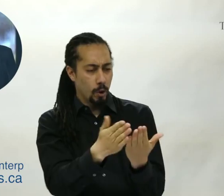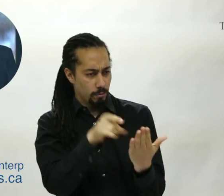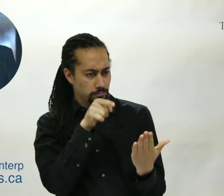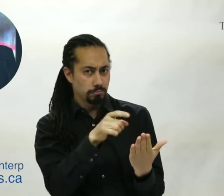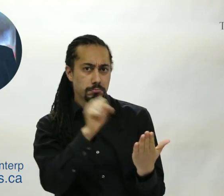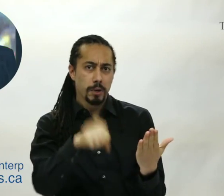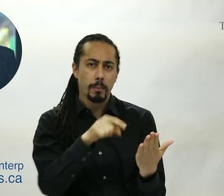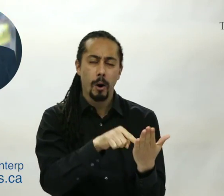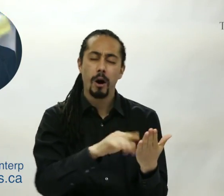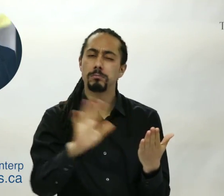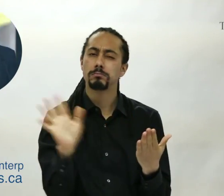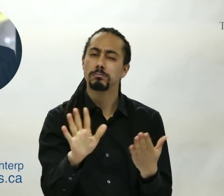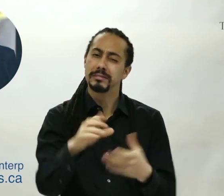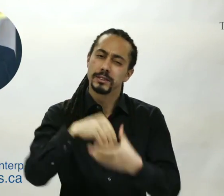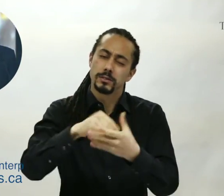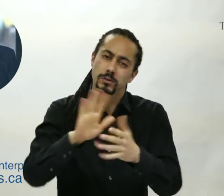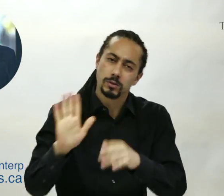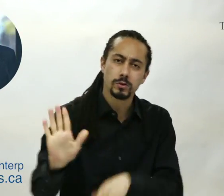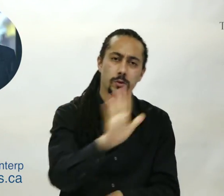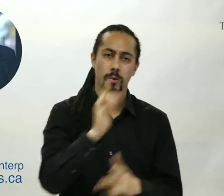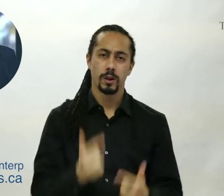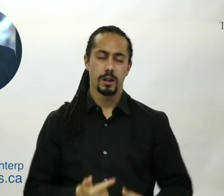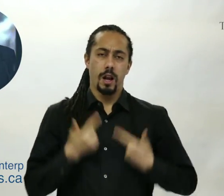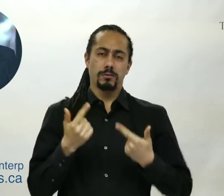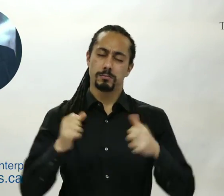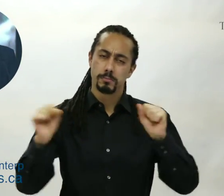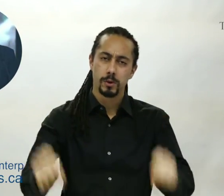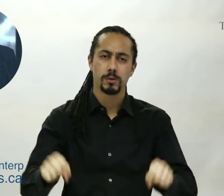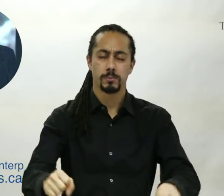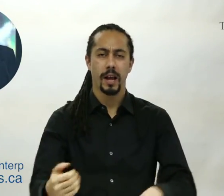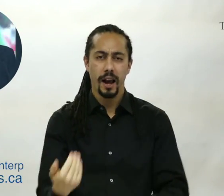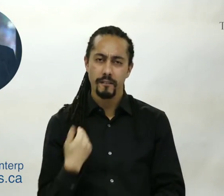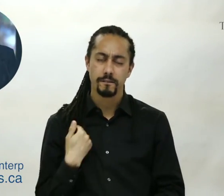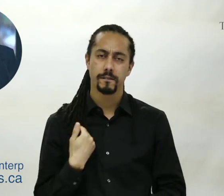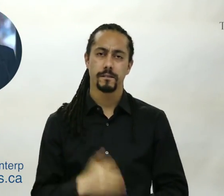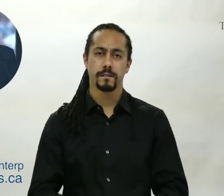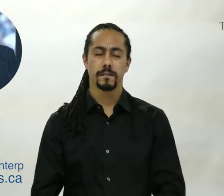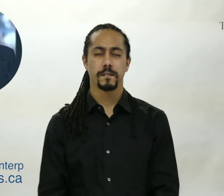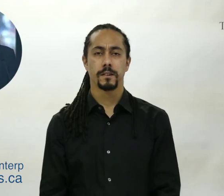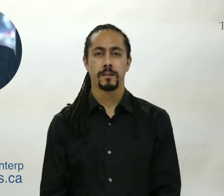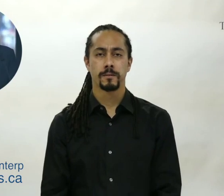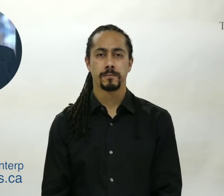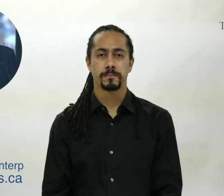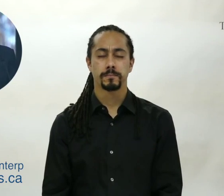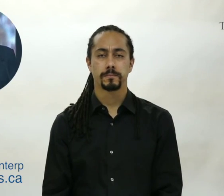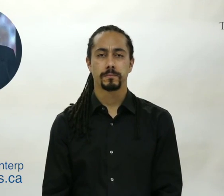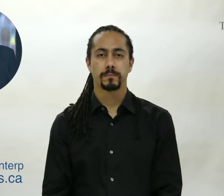but in our own lives as well.